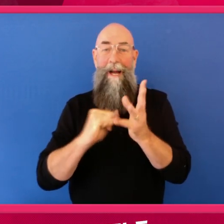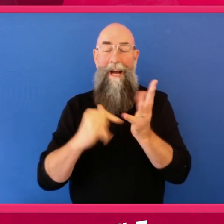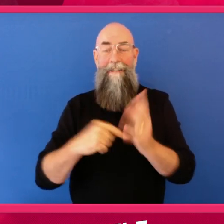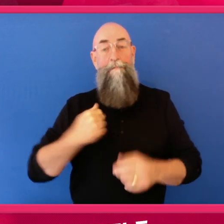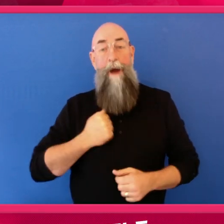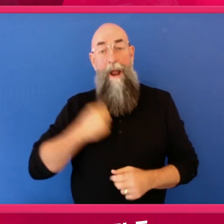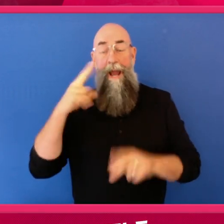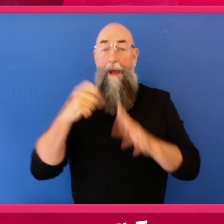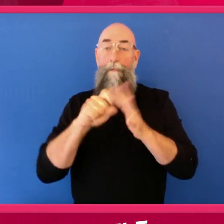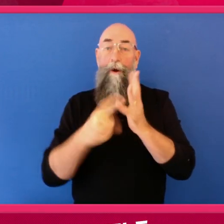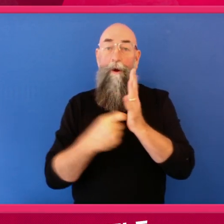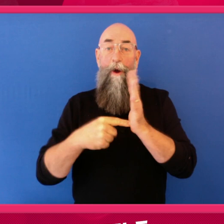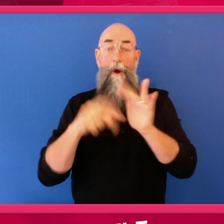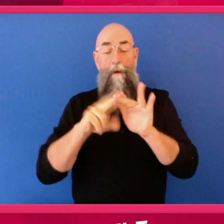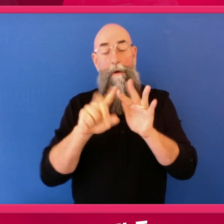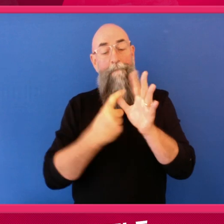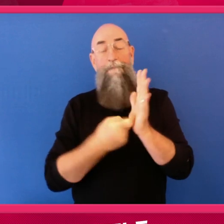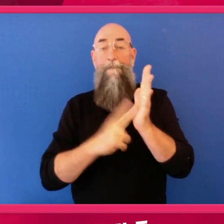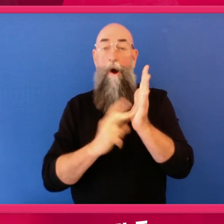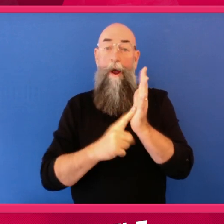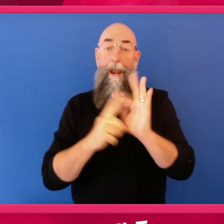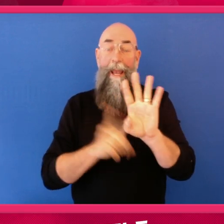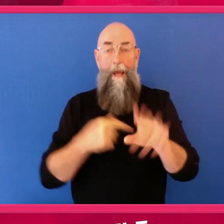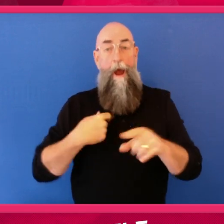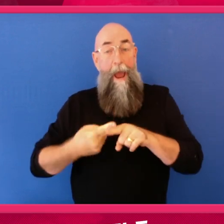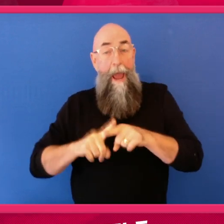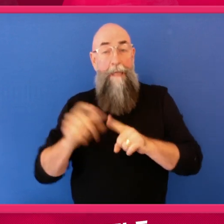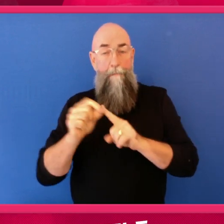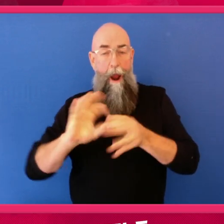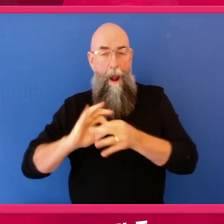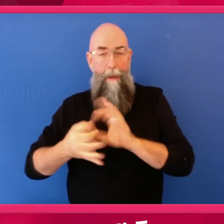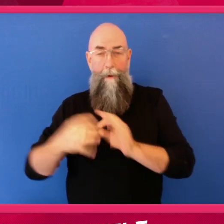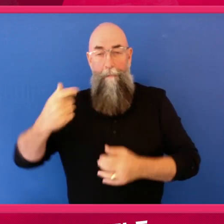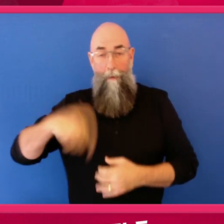And on today's show, we've seen the friendship between Paralympic champions Rowan Crothers